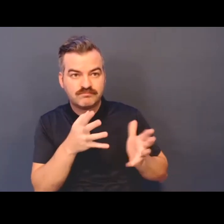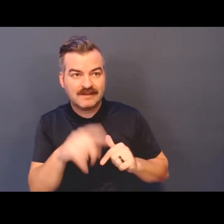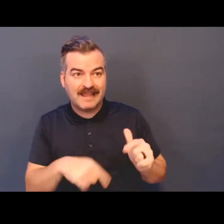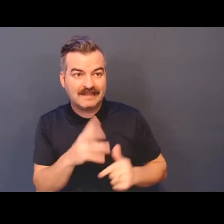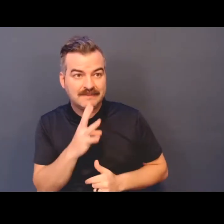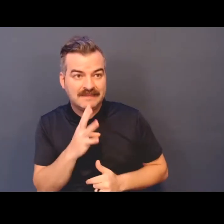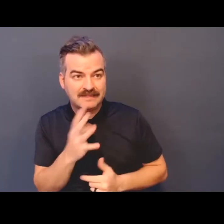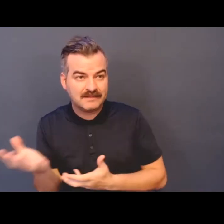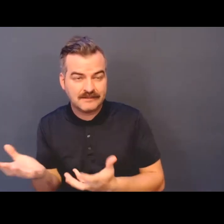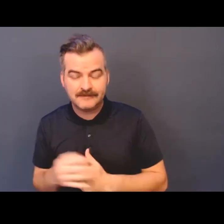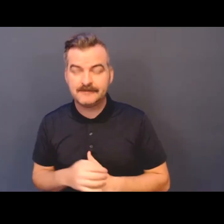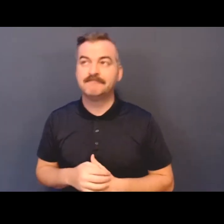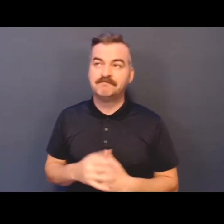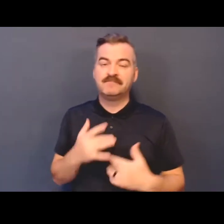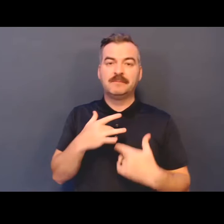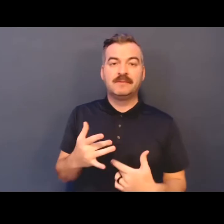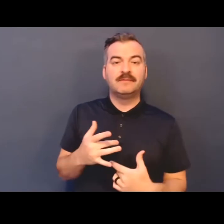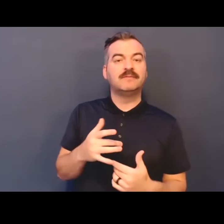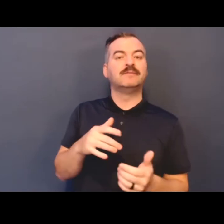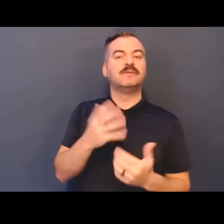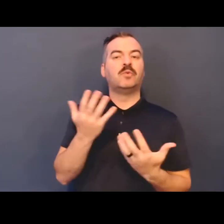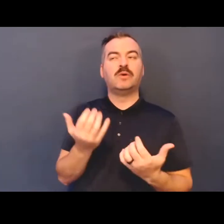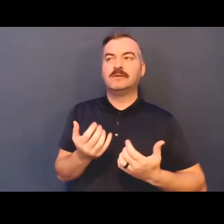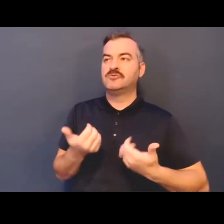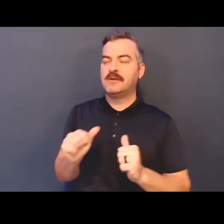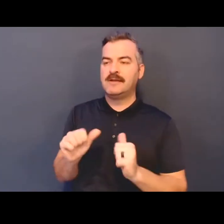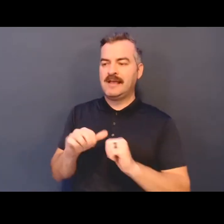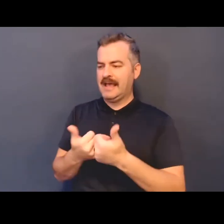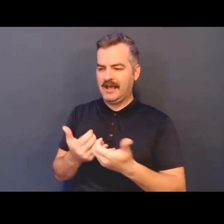15:11:39 Typically, conditions seek a typical means of communication, or they look to a